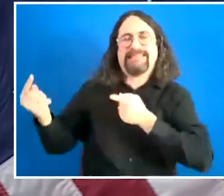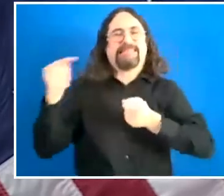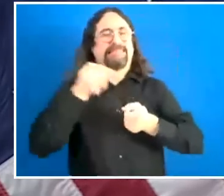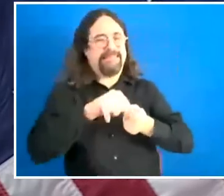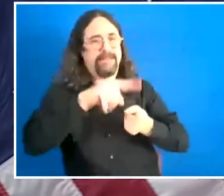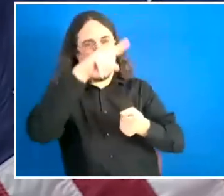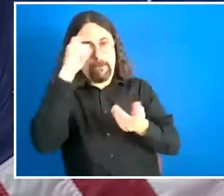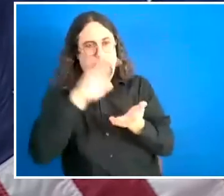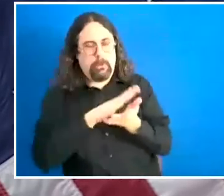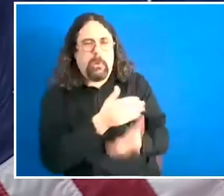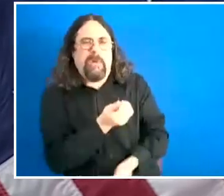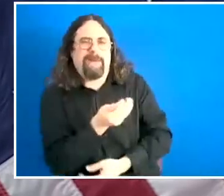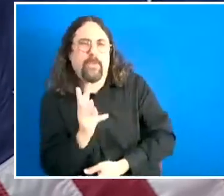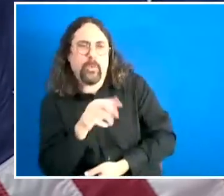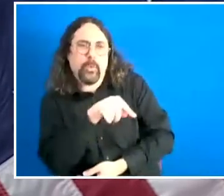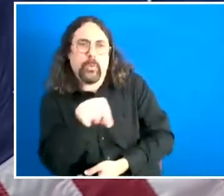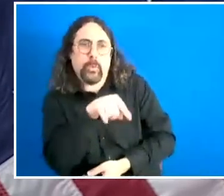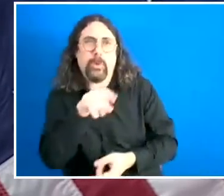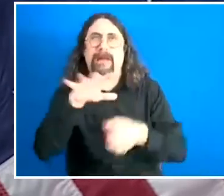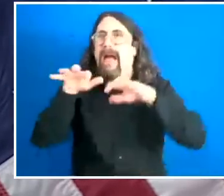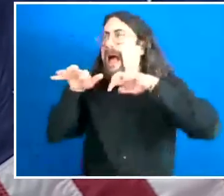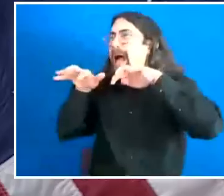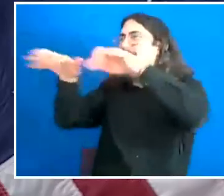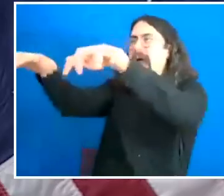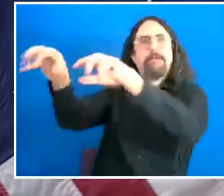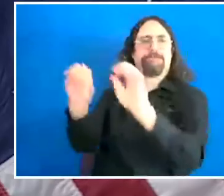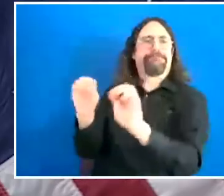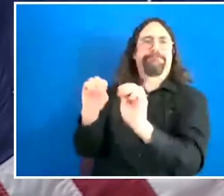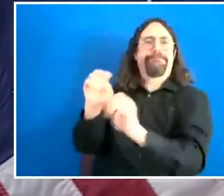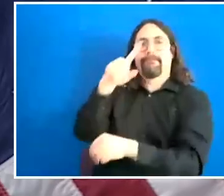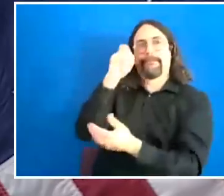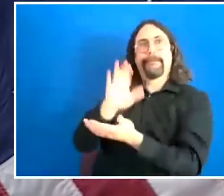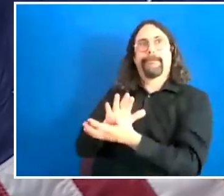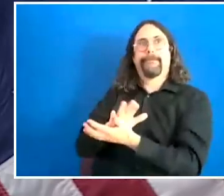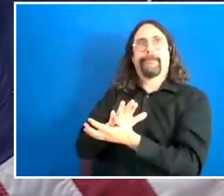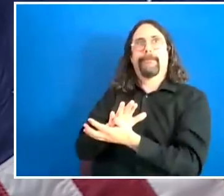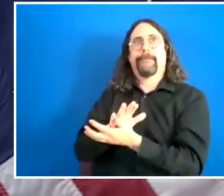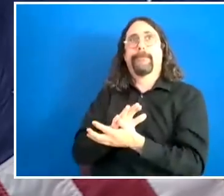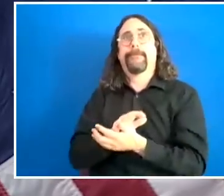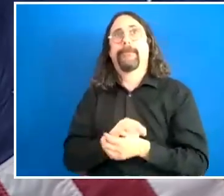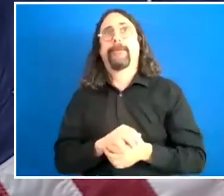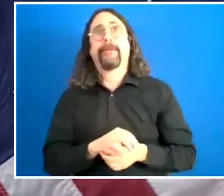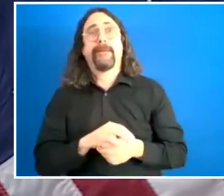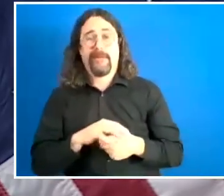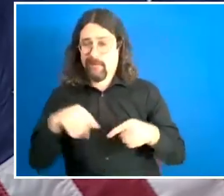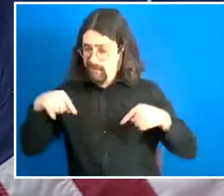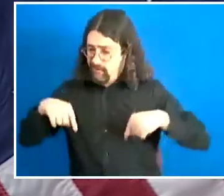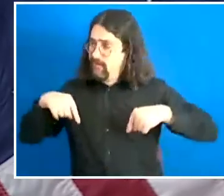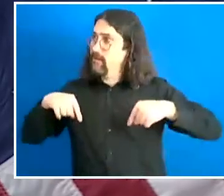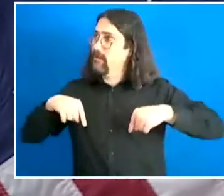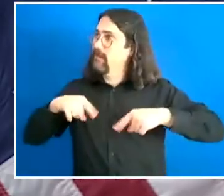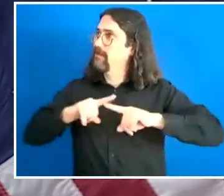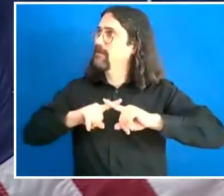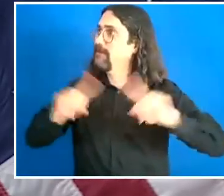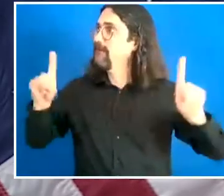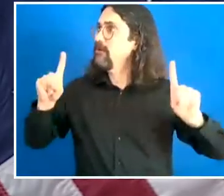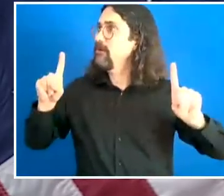THERE'S A LOT OF THINGS YOU CANNOT DO AS WELL BUT ONE THING IT IS GO ODF,OR 'SIT VERY FLEXIBLE AND